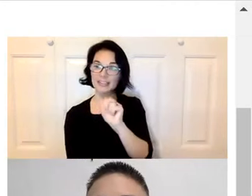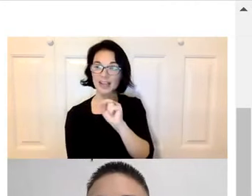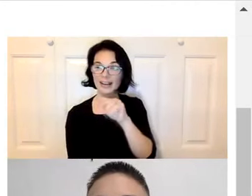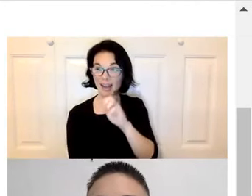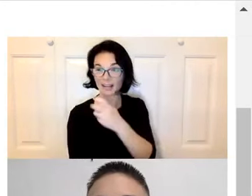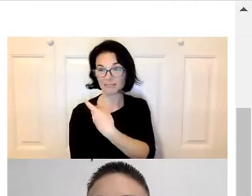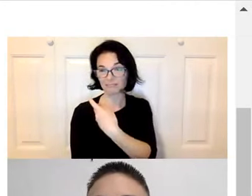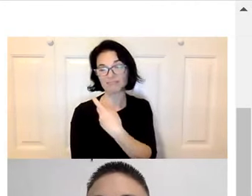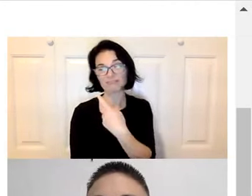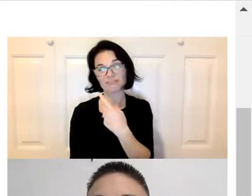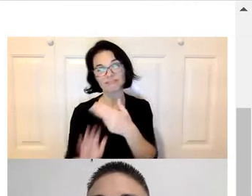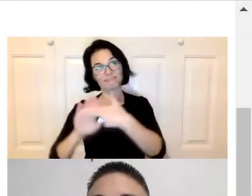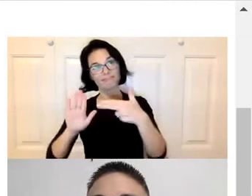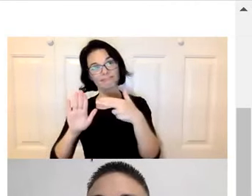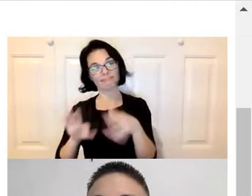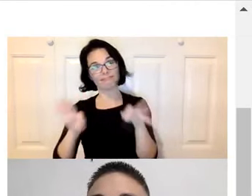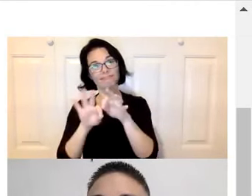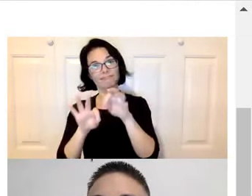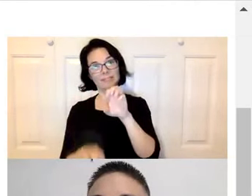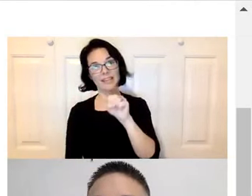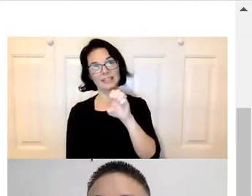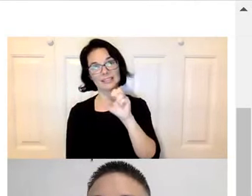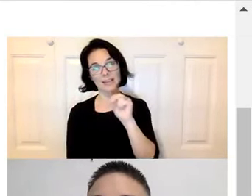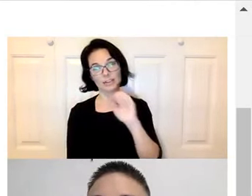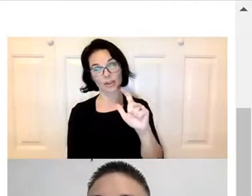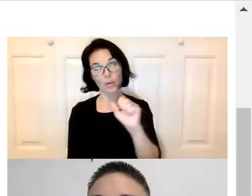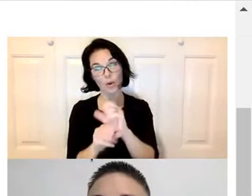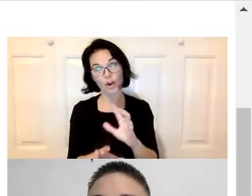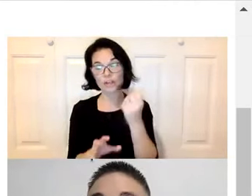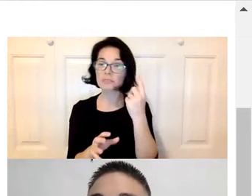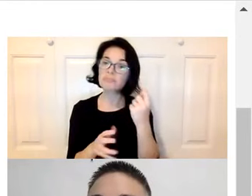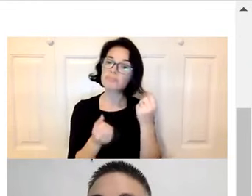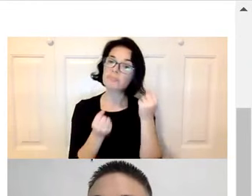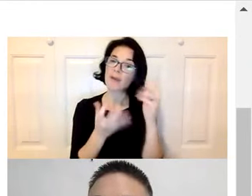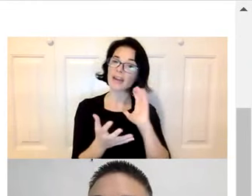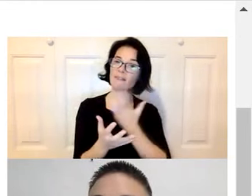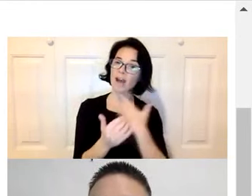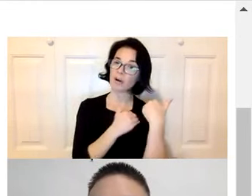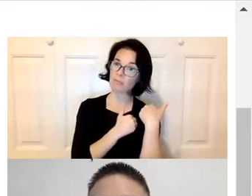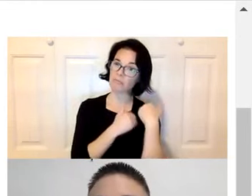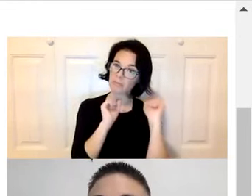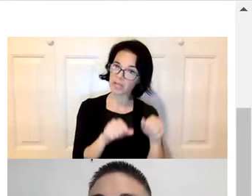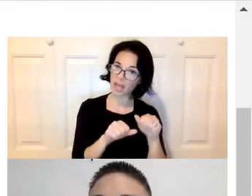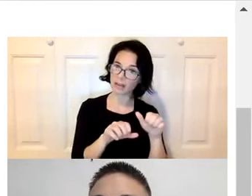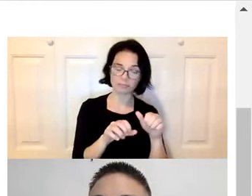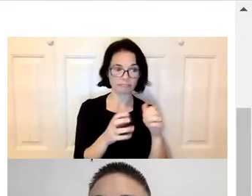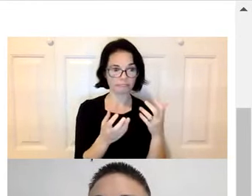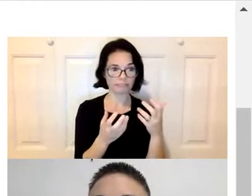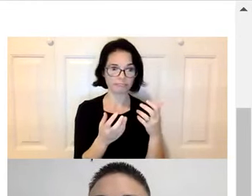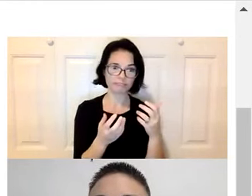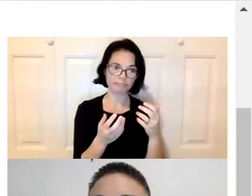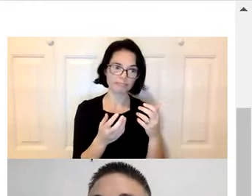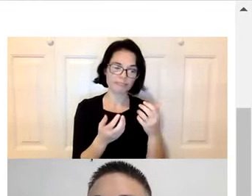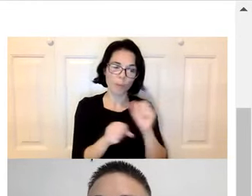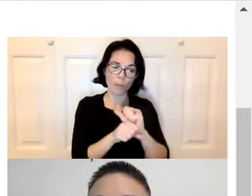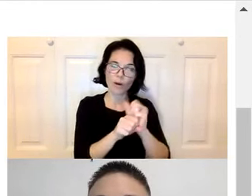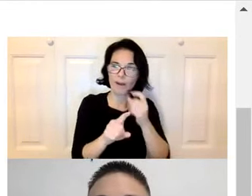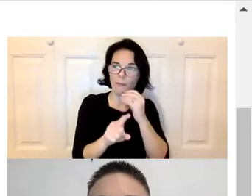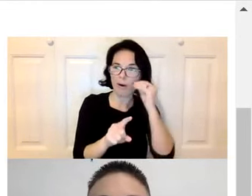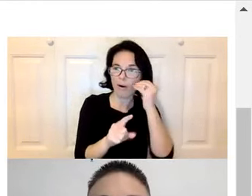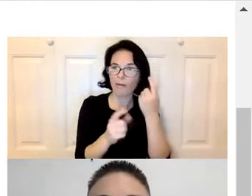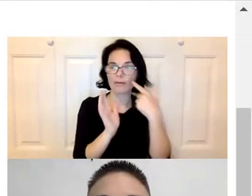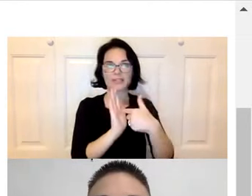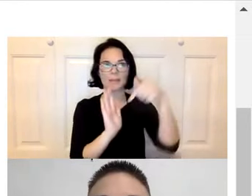But a lot of what we do, we can do at home–such as this virtual community engagement.